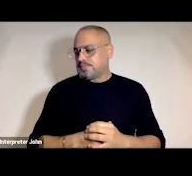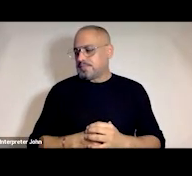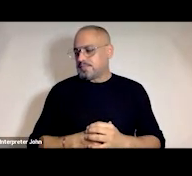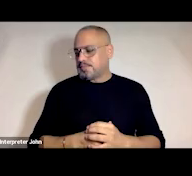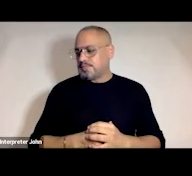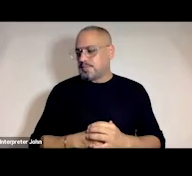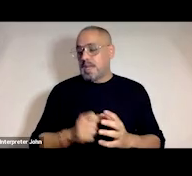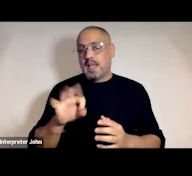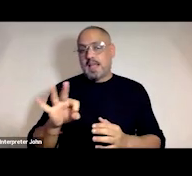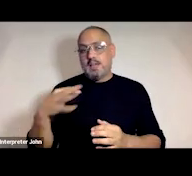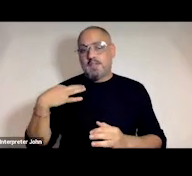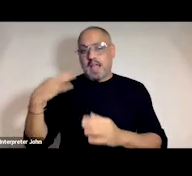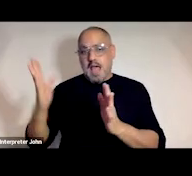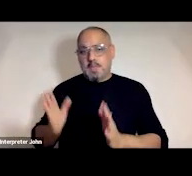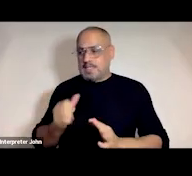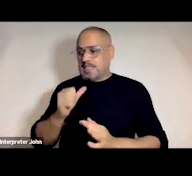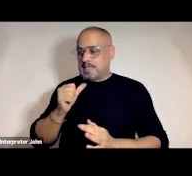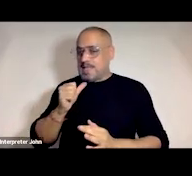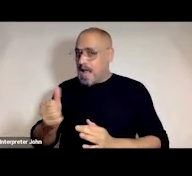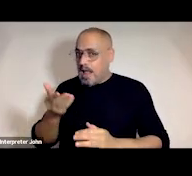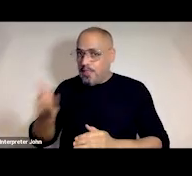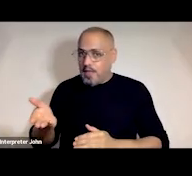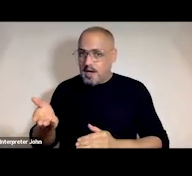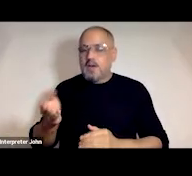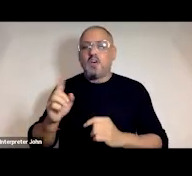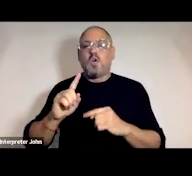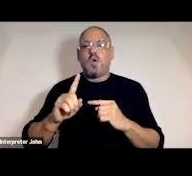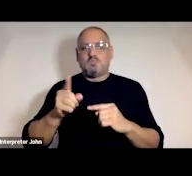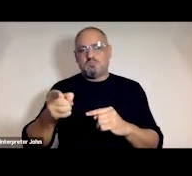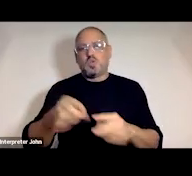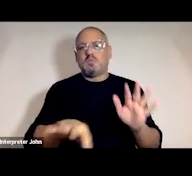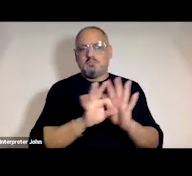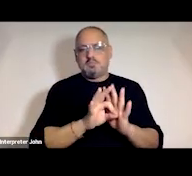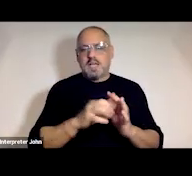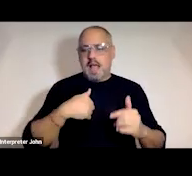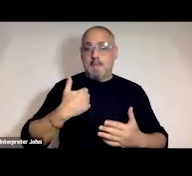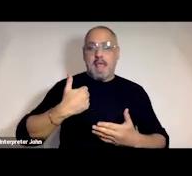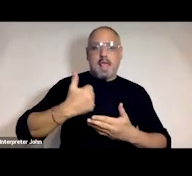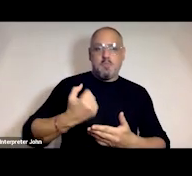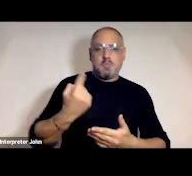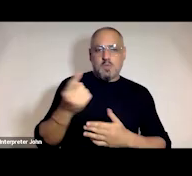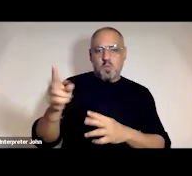If the applicant was not with you and you selected that you're helping someone apply for benefits,